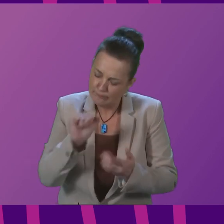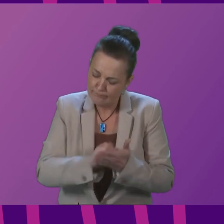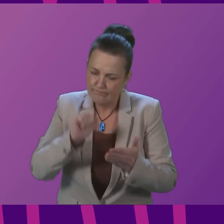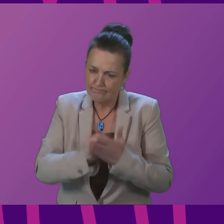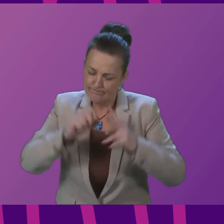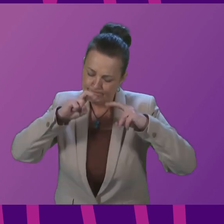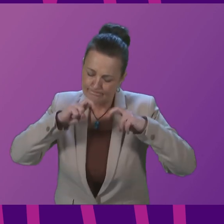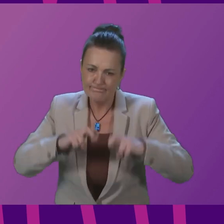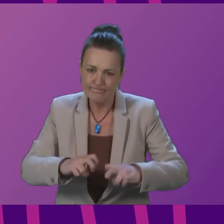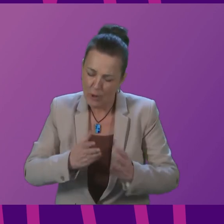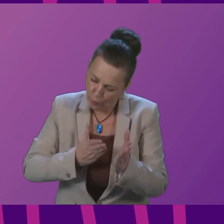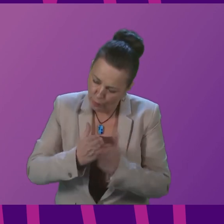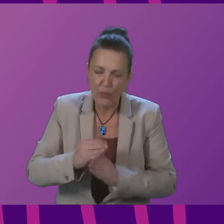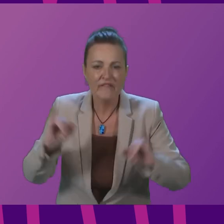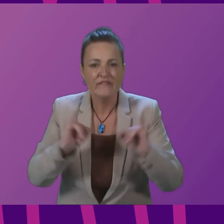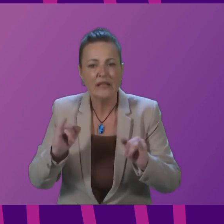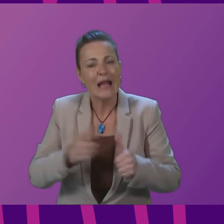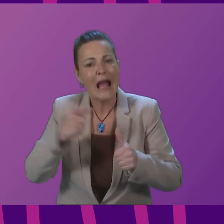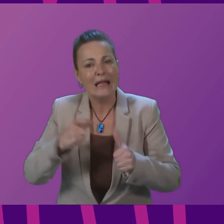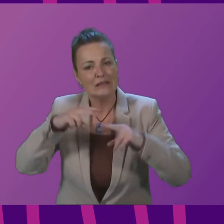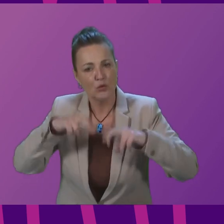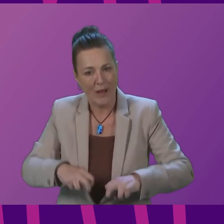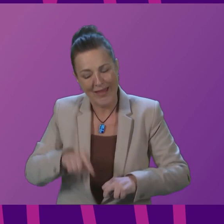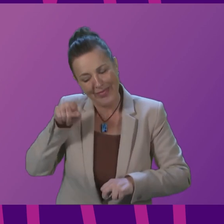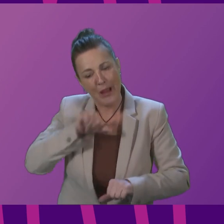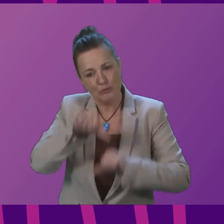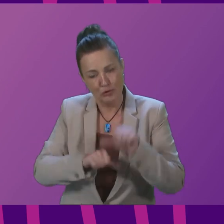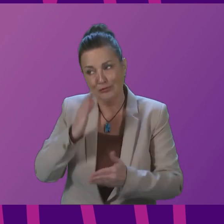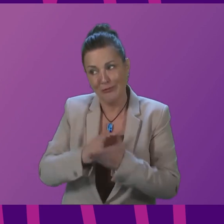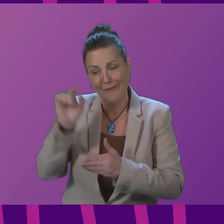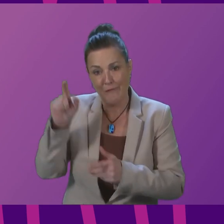in the course of the fatal accident inquiry process which is, as I said, a matter for the Lord Advocate.